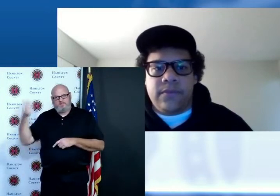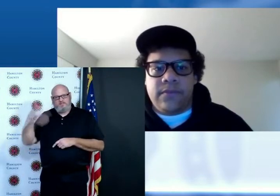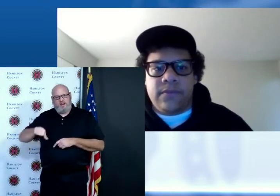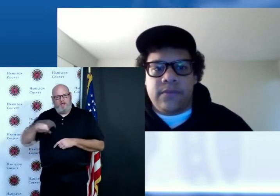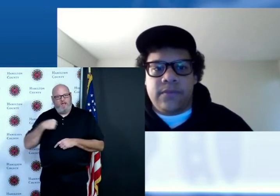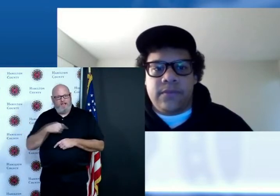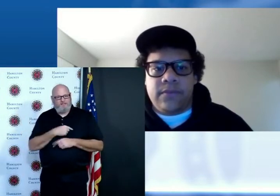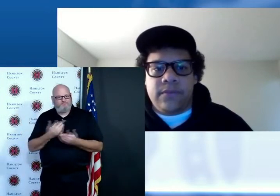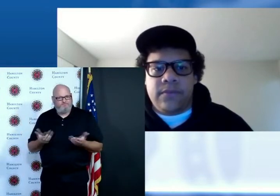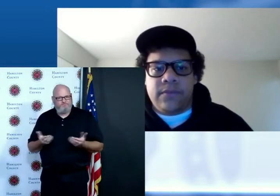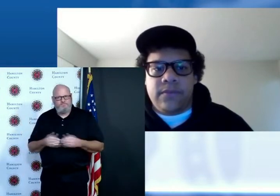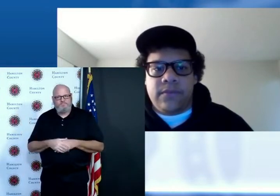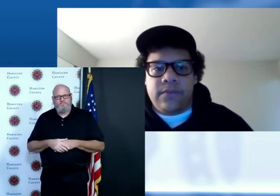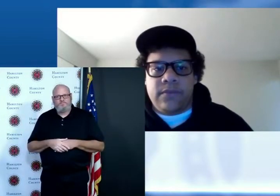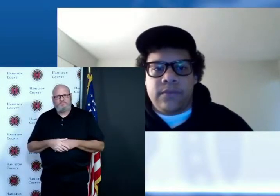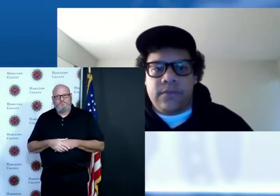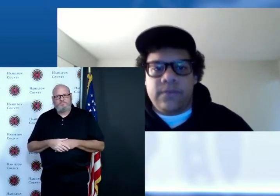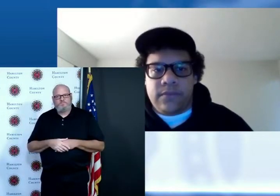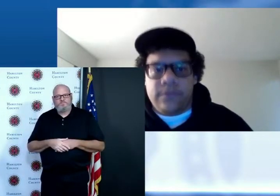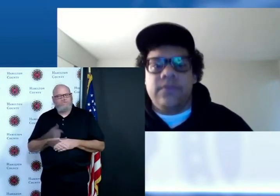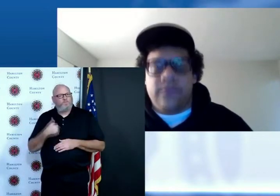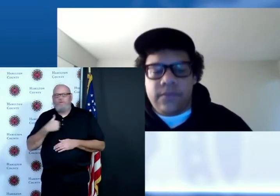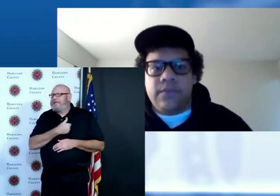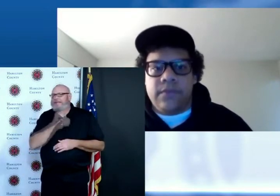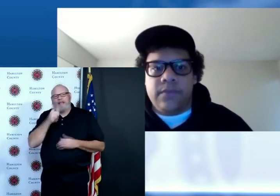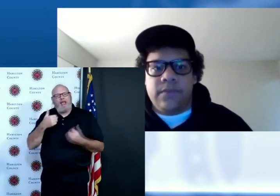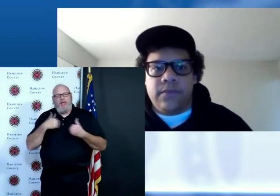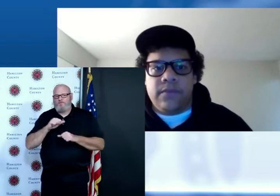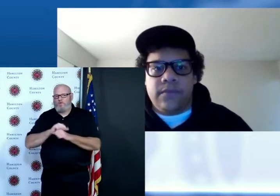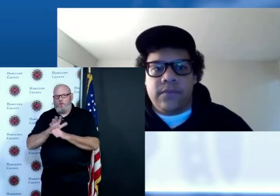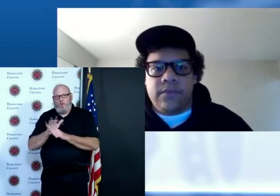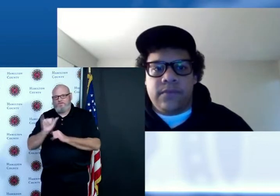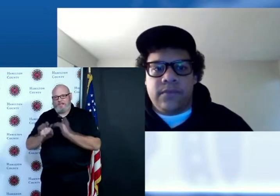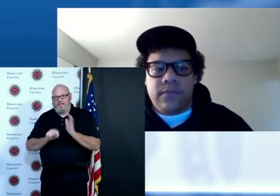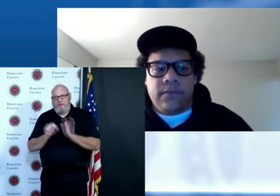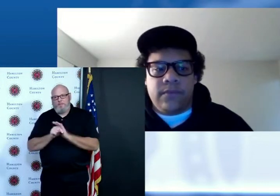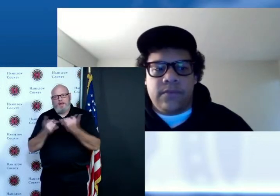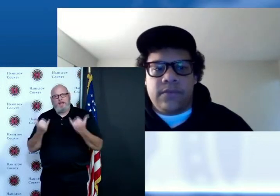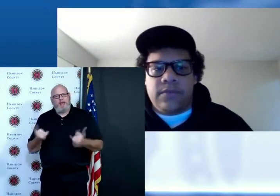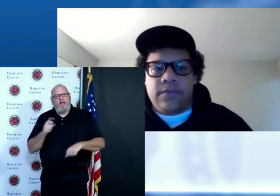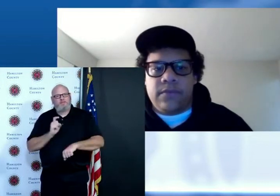when they're doing the budget and say that you know Hamilton County and then I'll say I'm